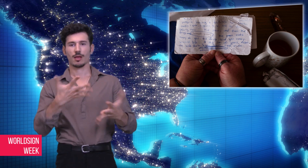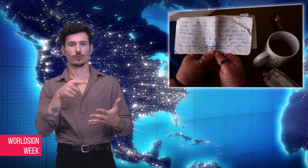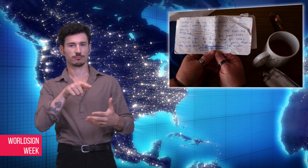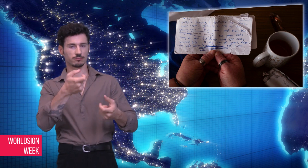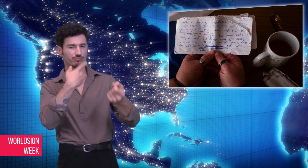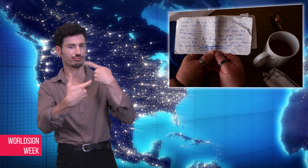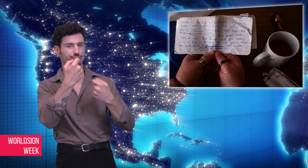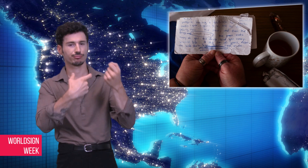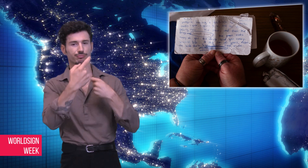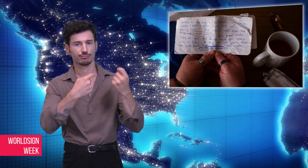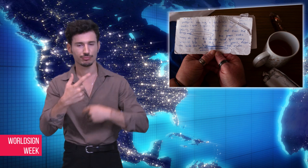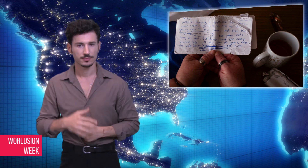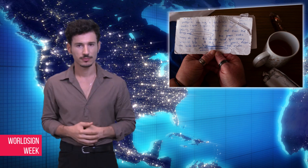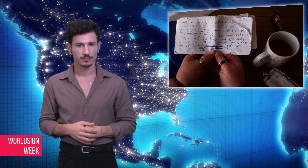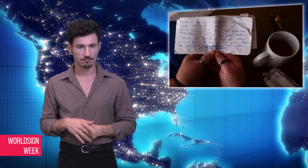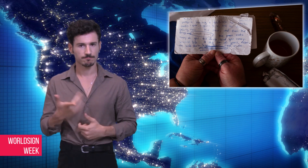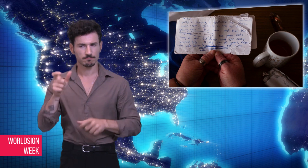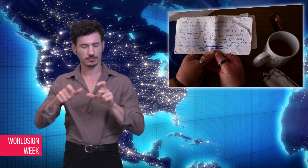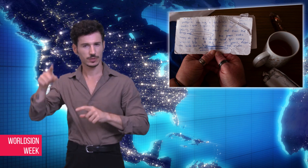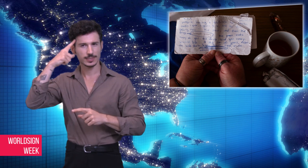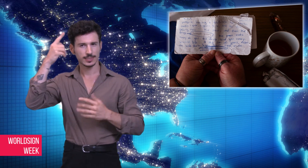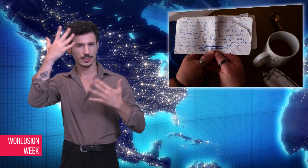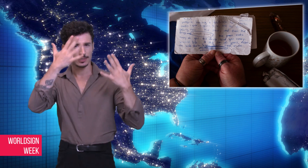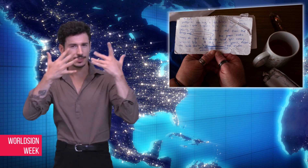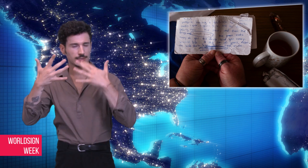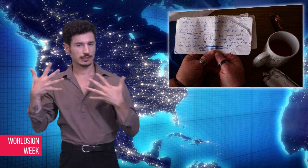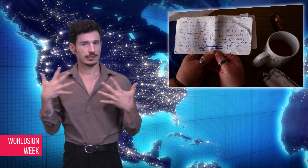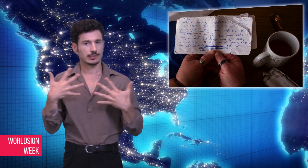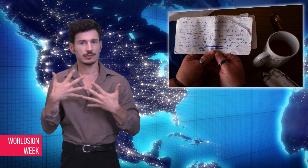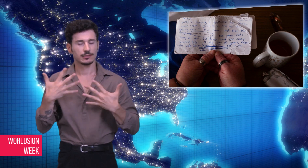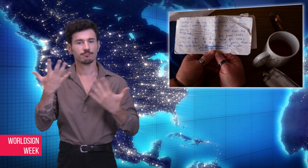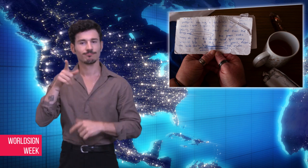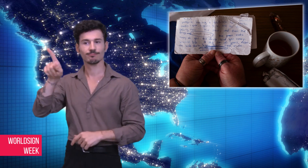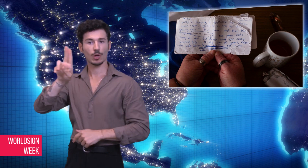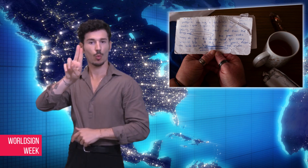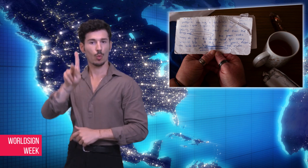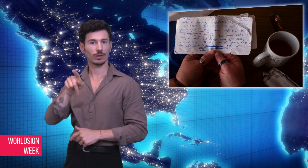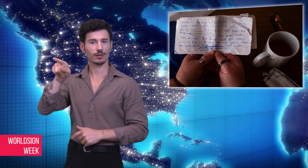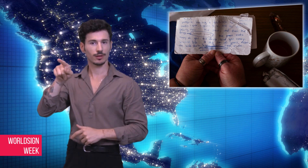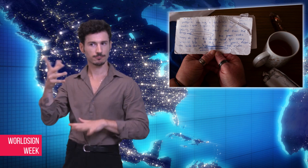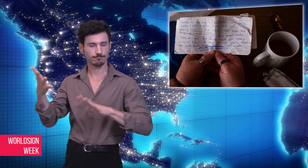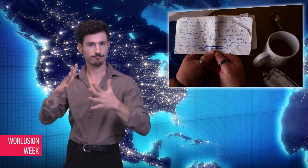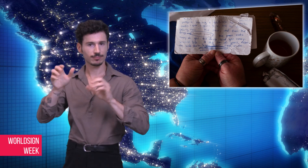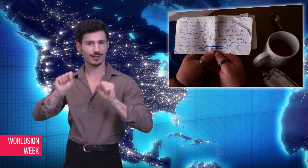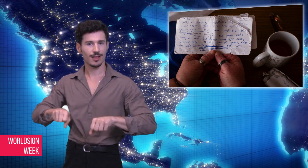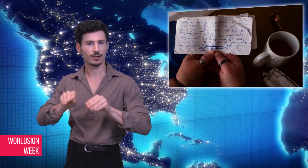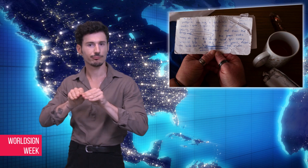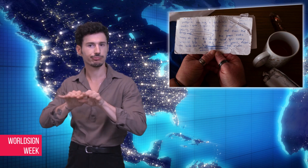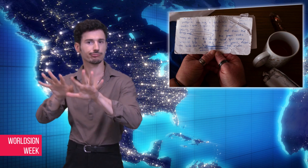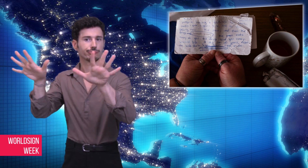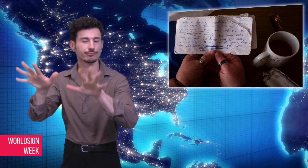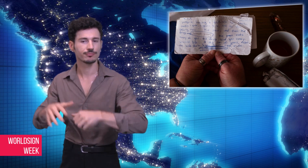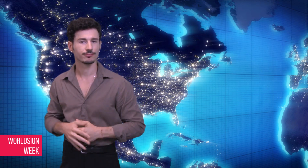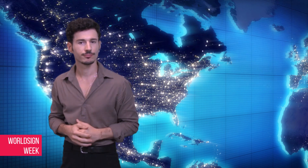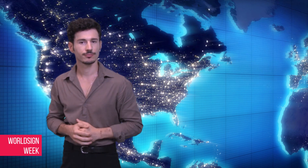2017. There is fear that an opioid crisis is coming to the UK.